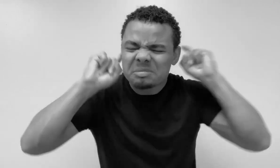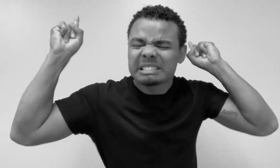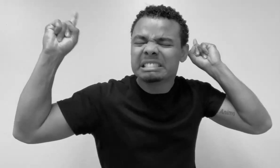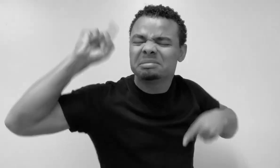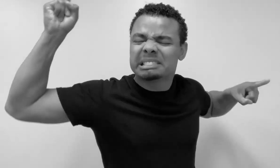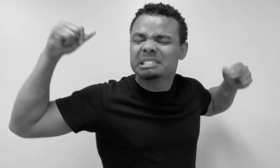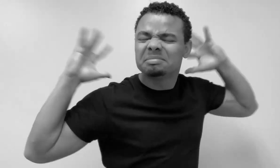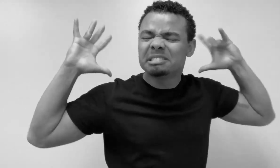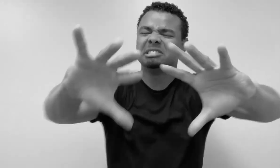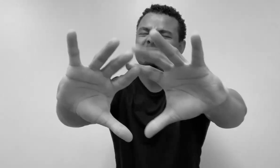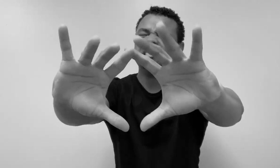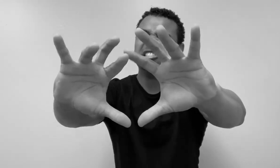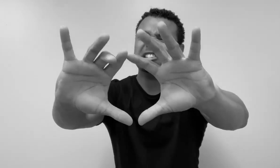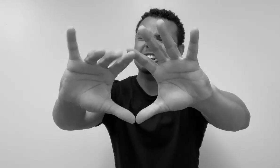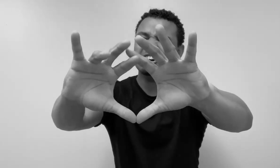alien within site of Earth population.